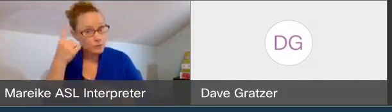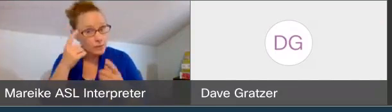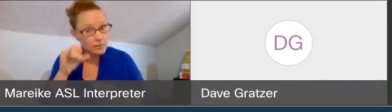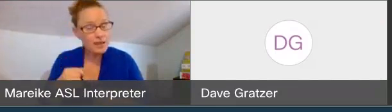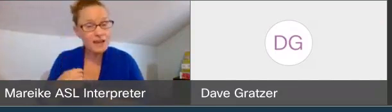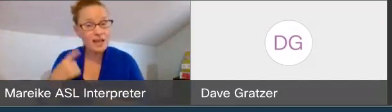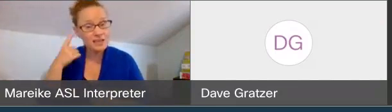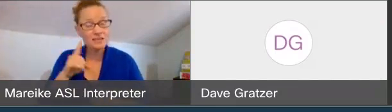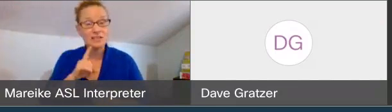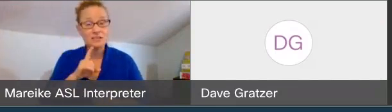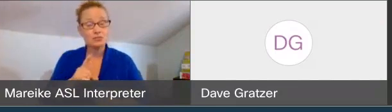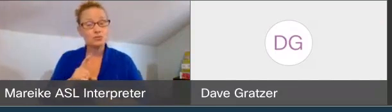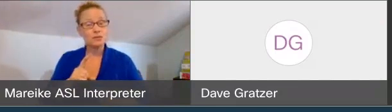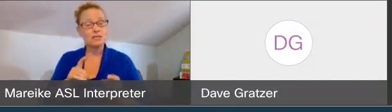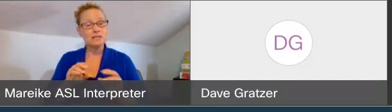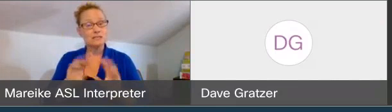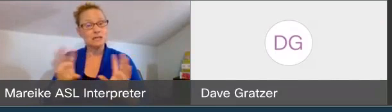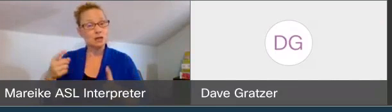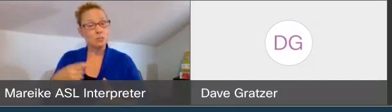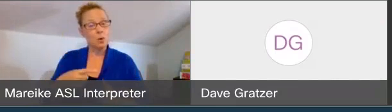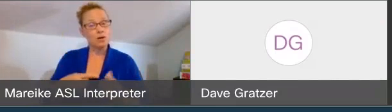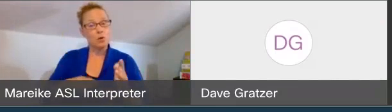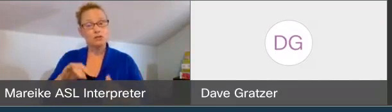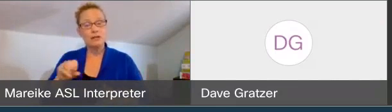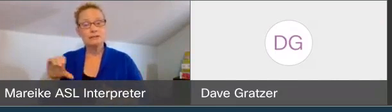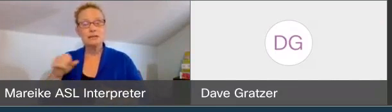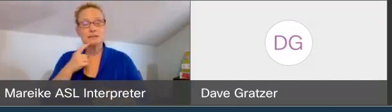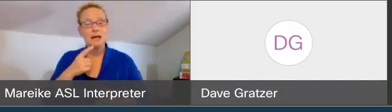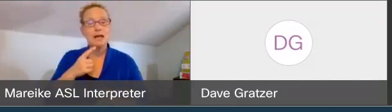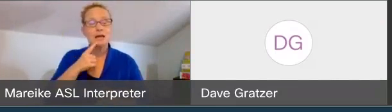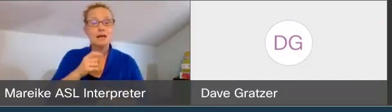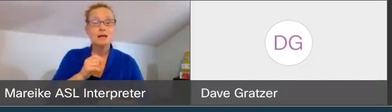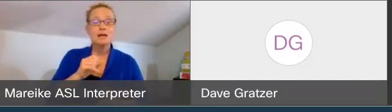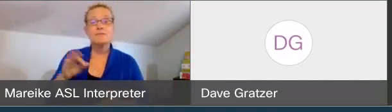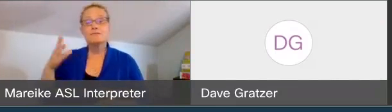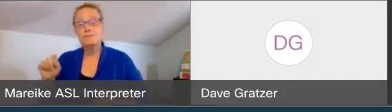well to your point, Jessica is that routine FACT teams routine, the ACT teams aren't doing these